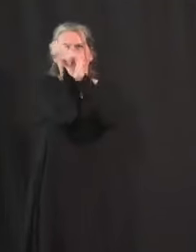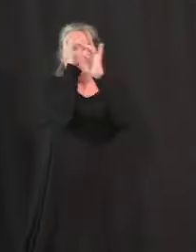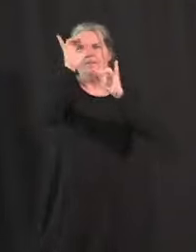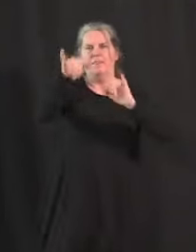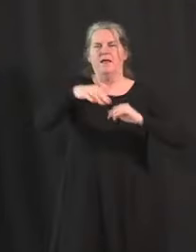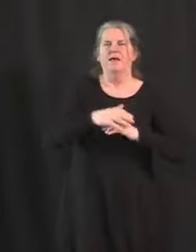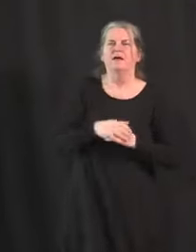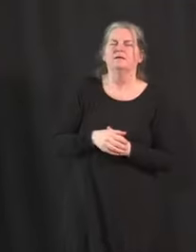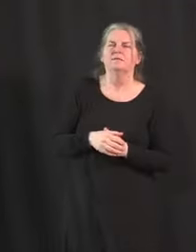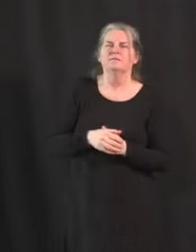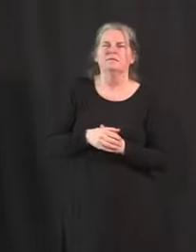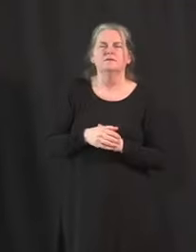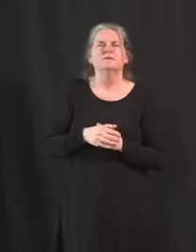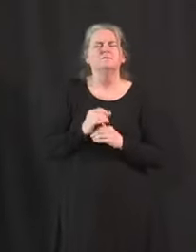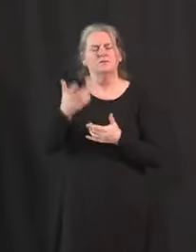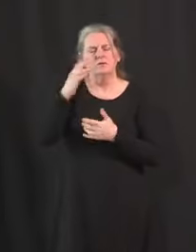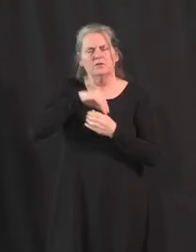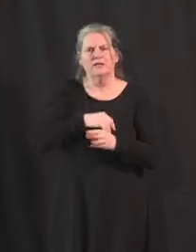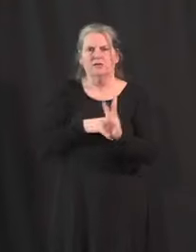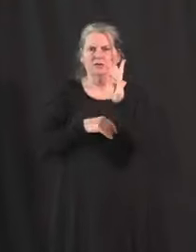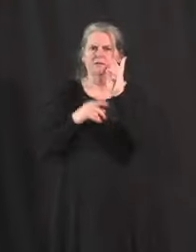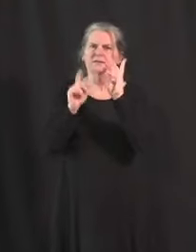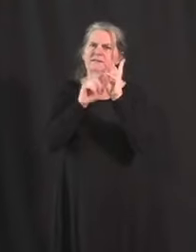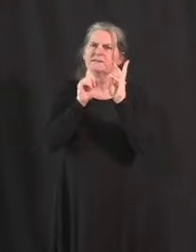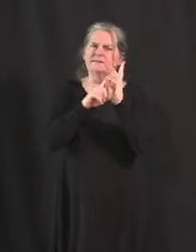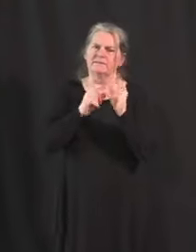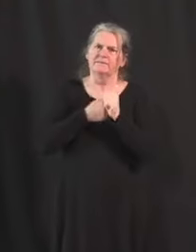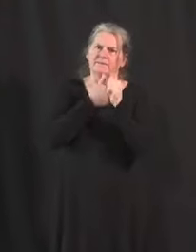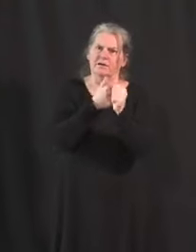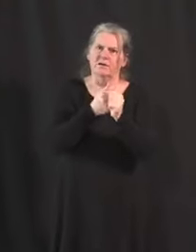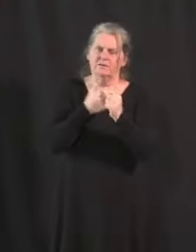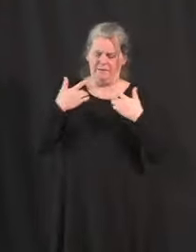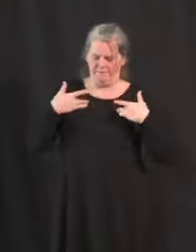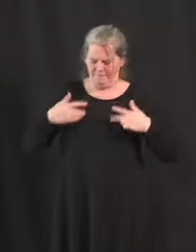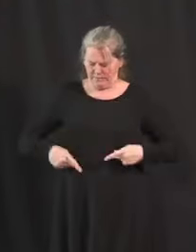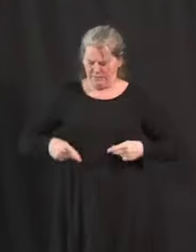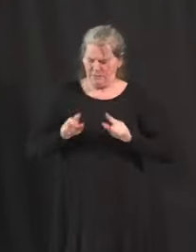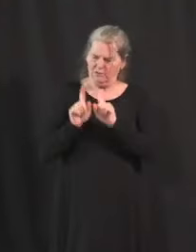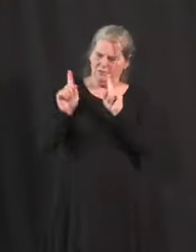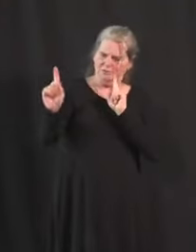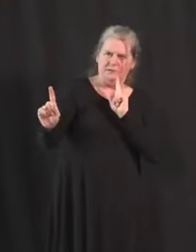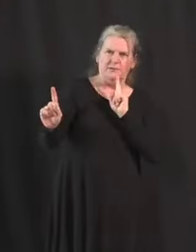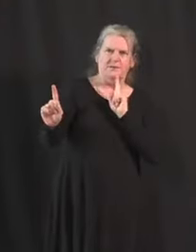MEASURES THAT WE NEED TO BE OBSERVING RIGHT NOW. PHYSICAL DISTANCING. WE DO THIS NOW NOT JUST FOR PRACTICE.